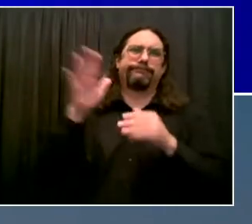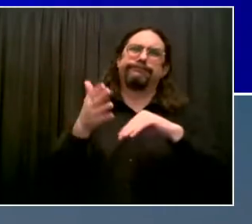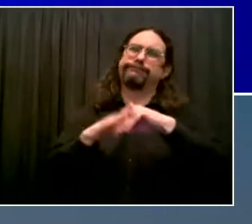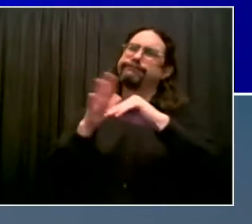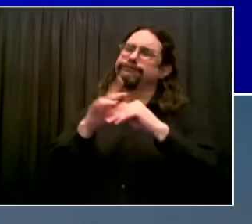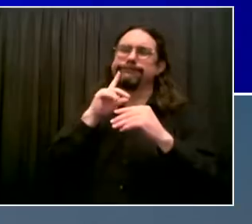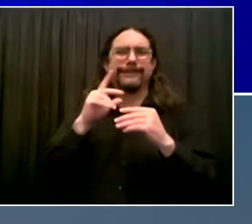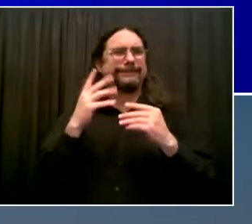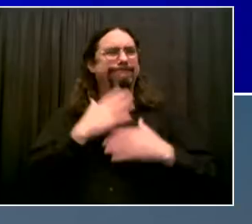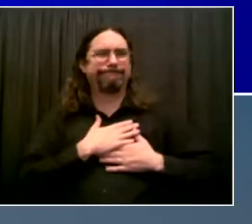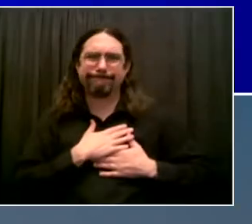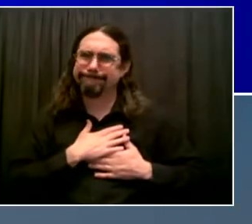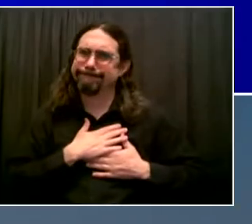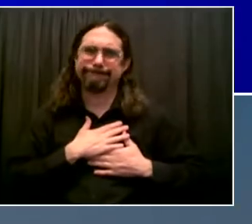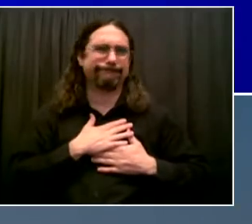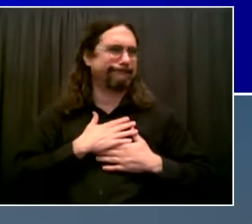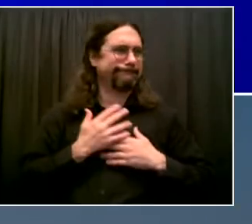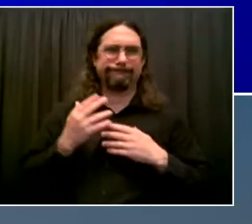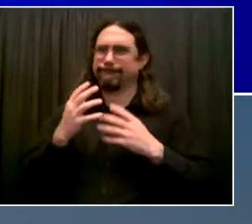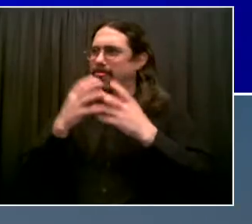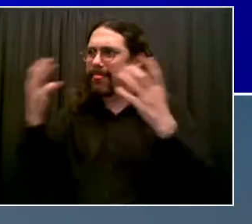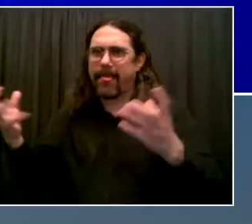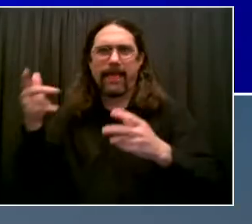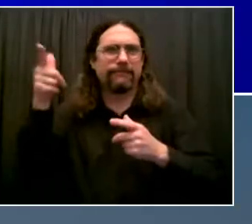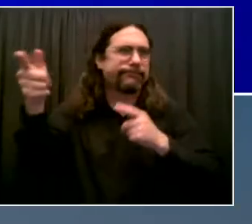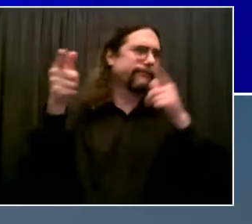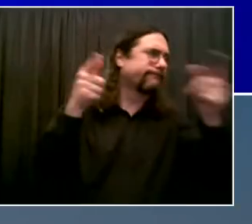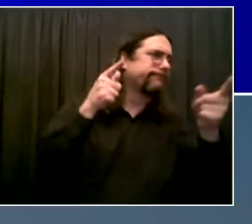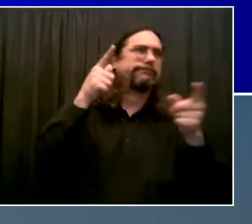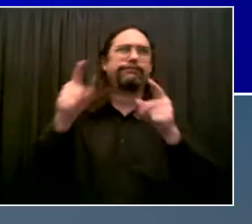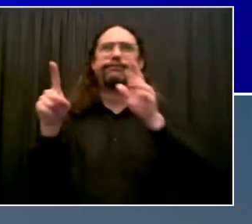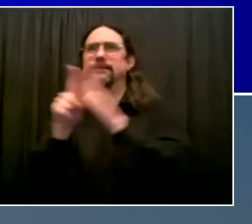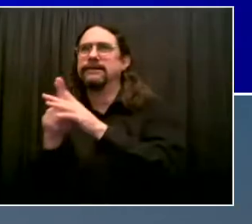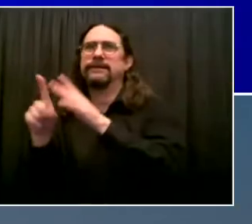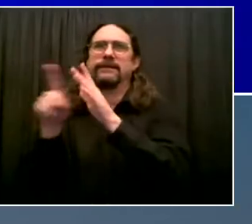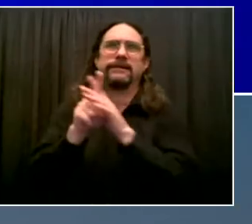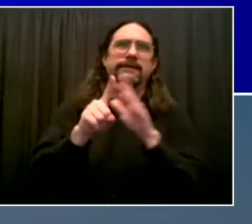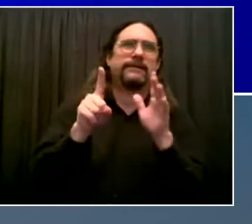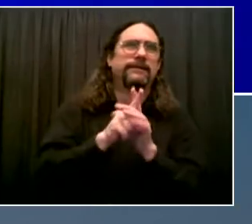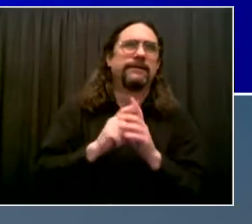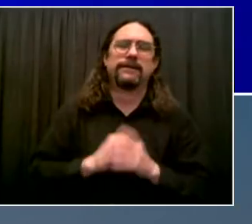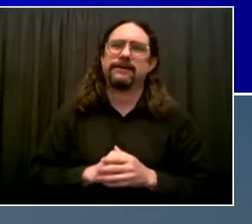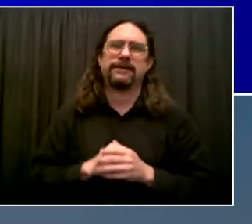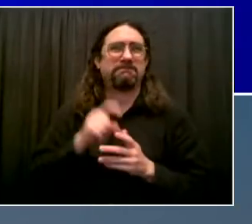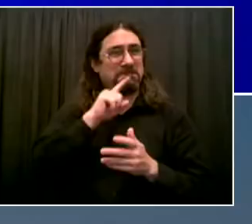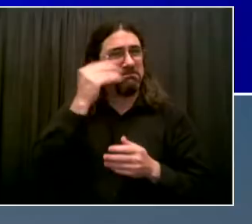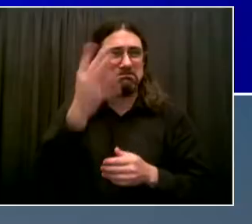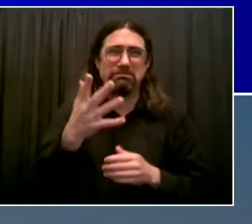ALL OVER THE COUNTRY. IT HAS TO BE STOPPED AND IT CAN BE STOPPED AND WILL BE STOPPED.